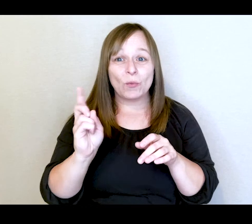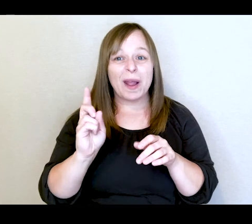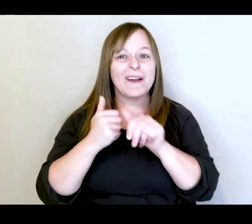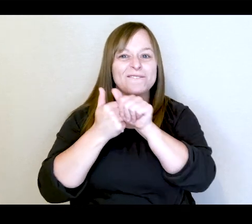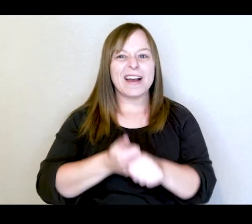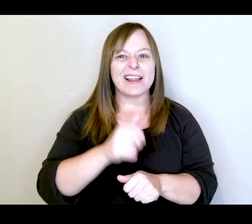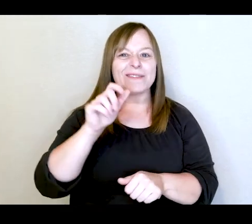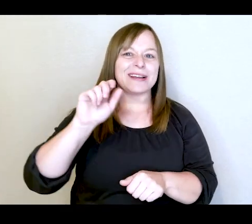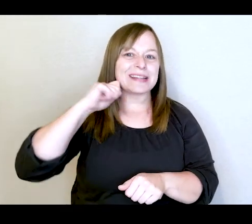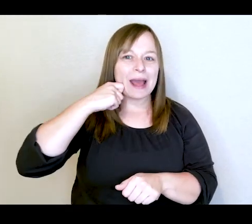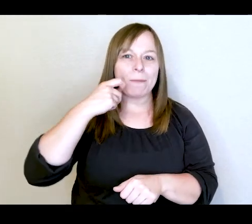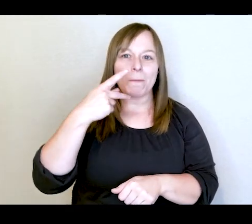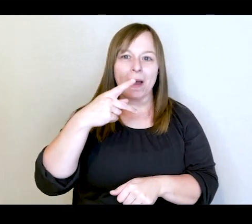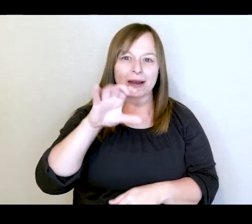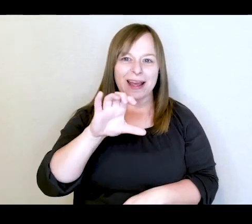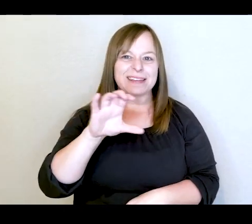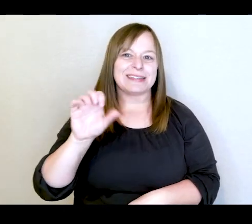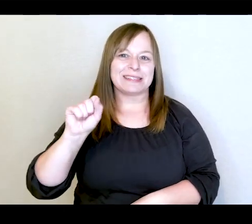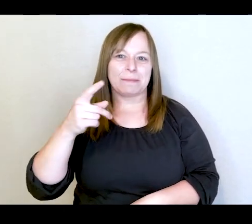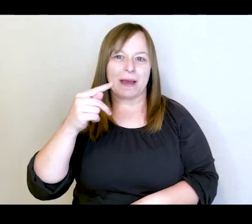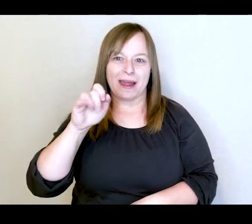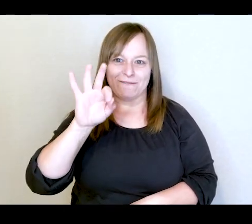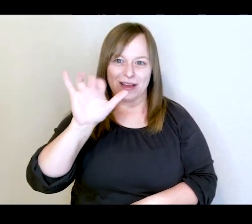follow us on Apple Podcasts and Spotify.